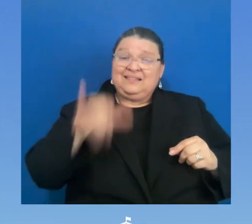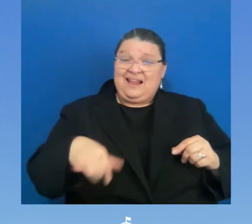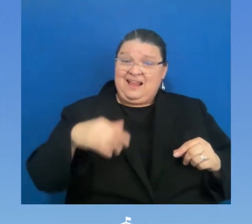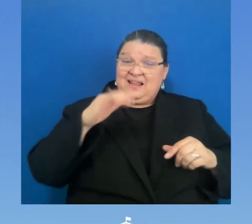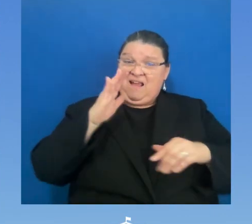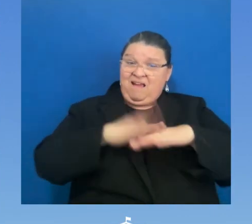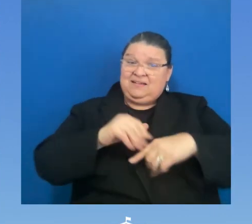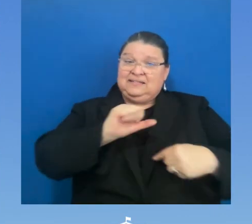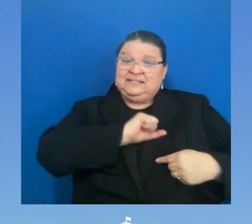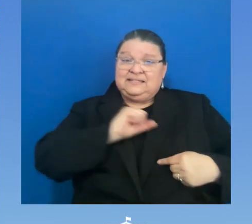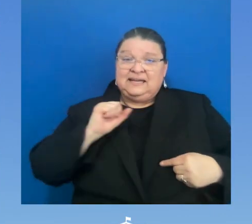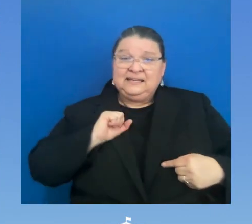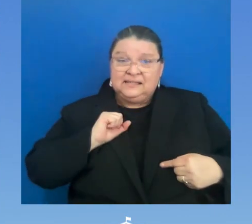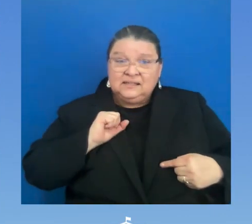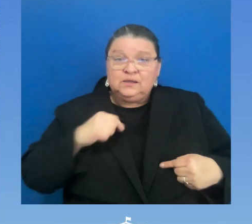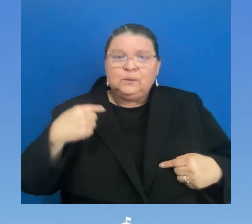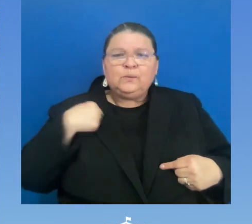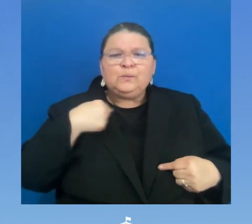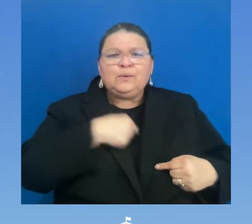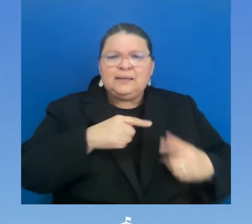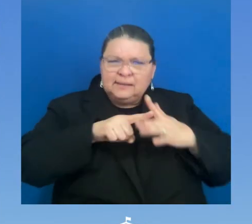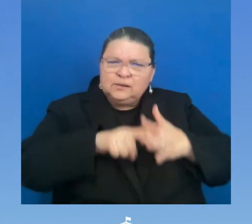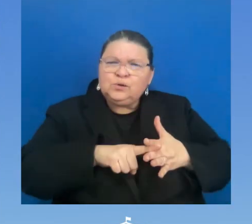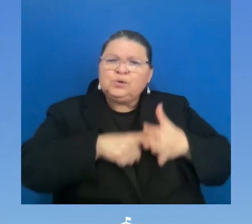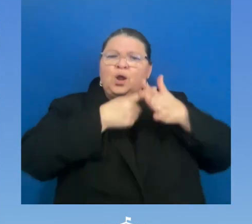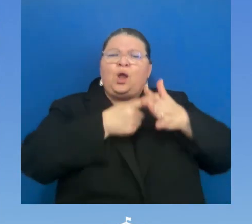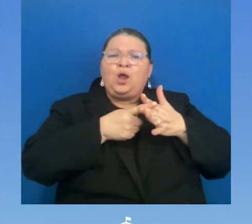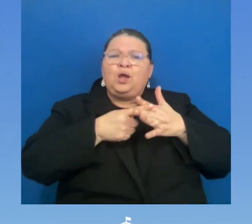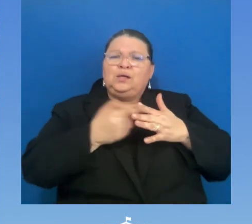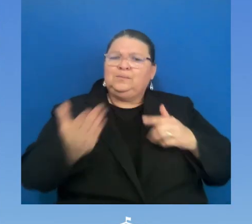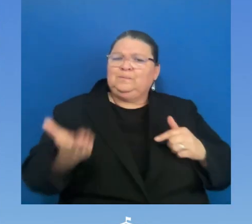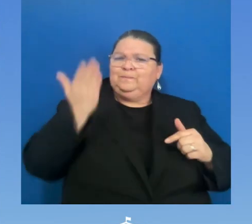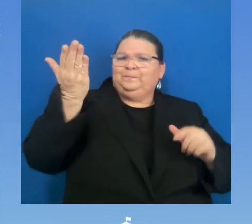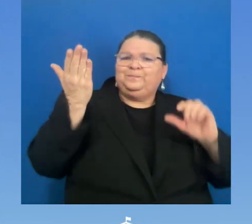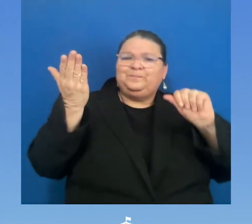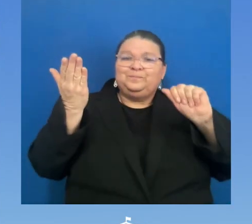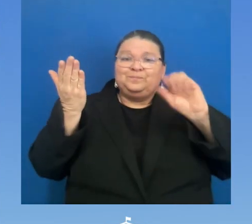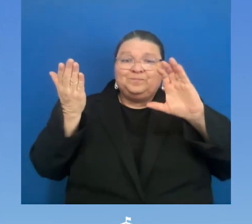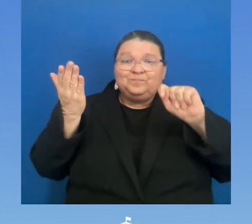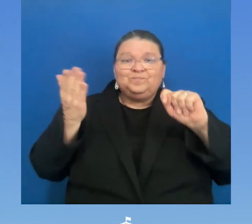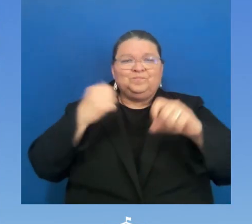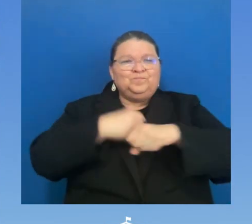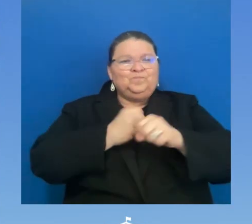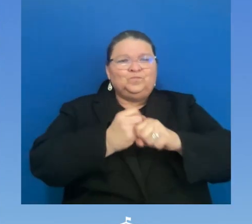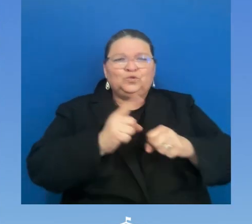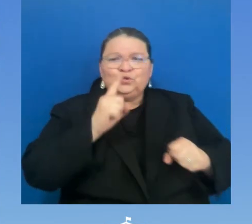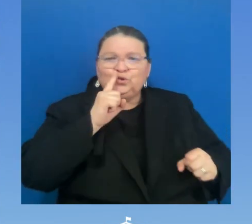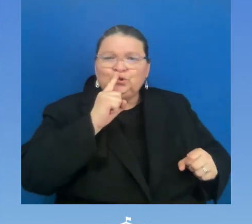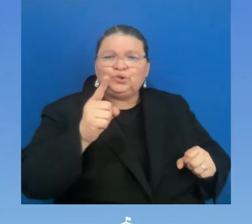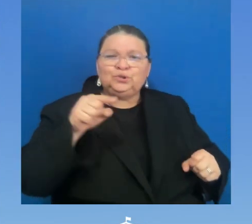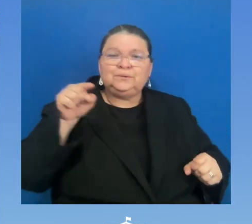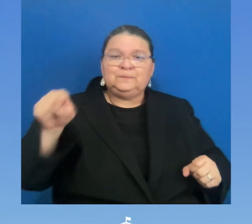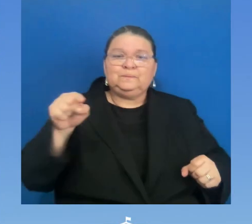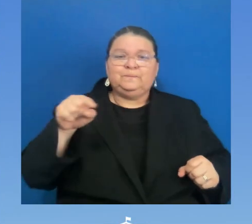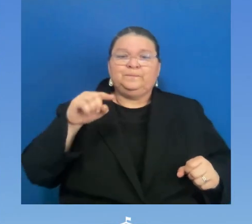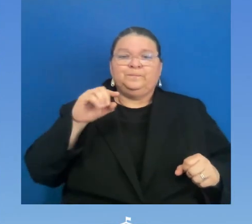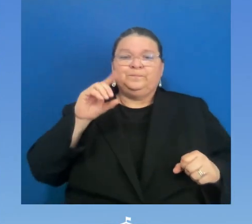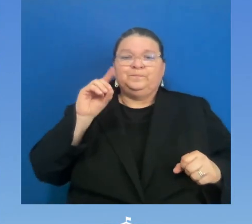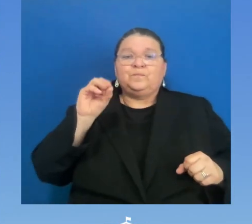to ensure that domestic workers -- 90 percent of whom are women -- that they are paid fairly and that their rights are protected.